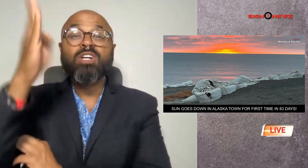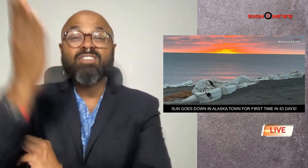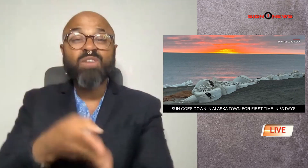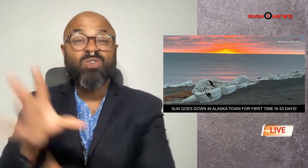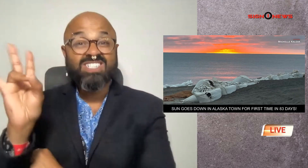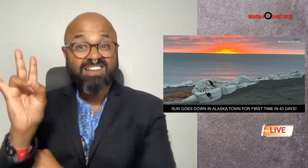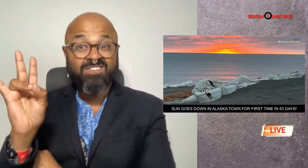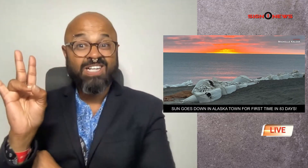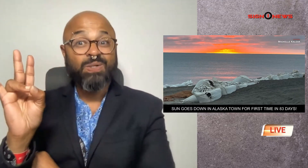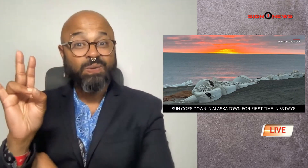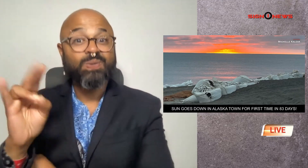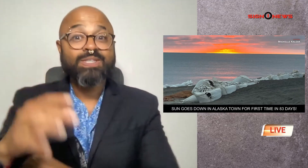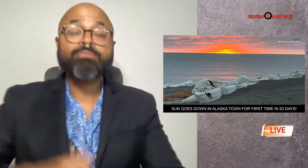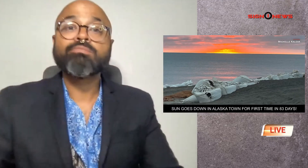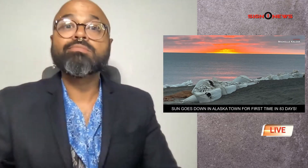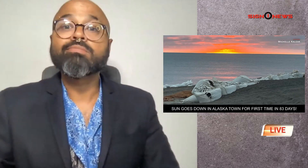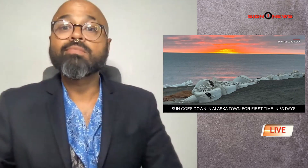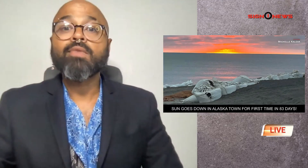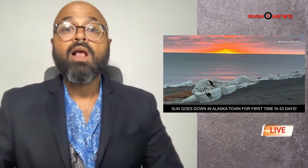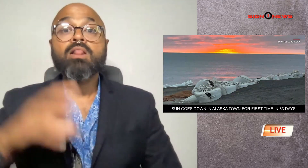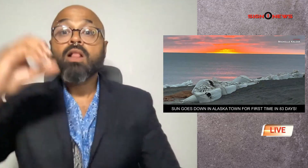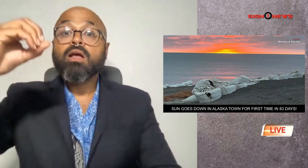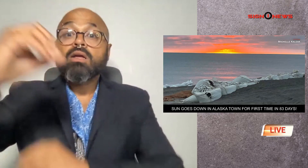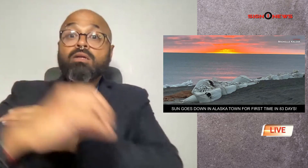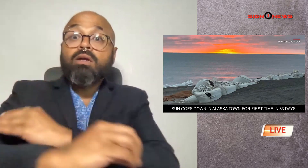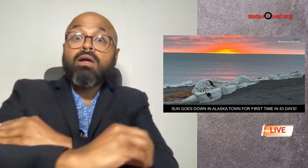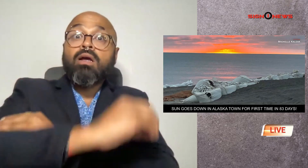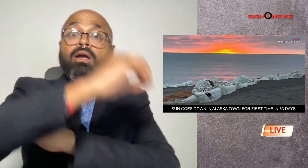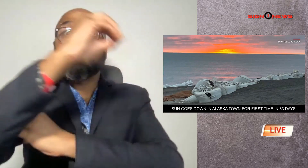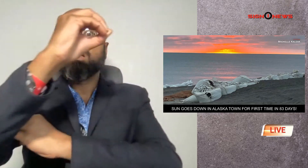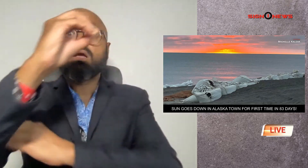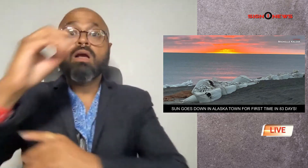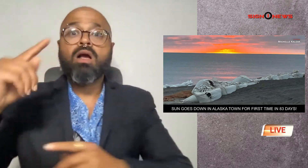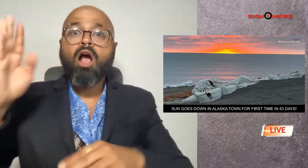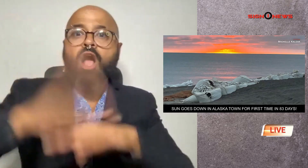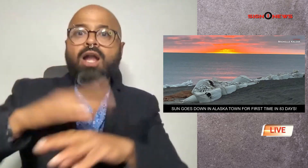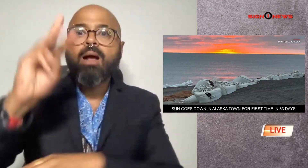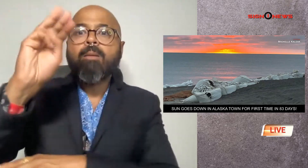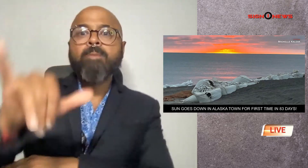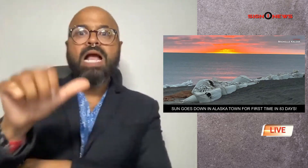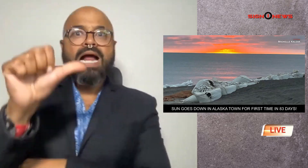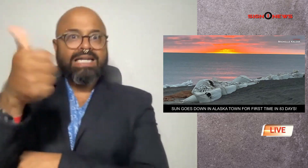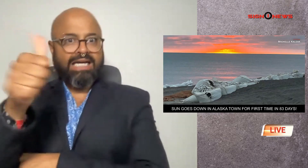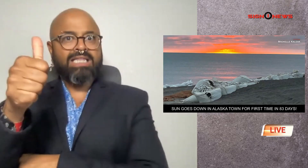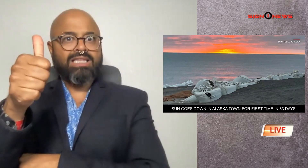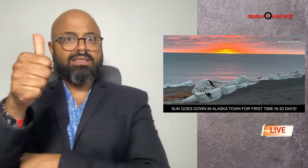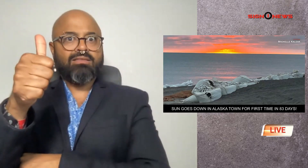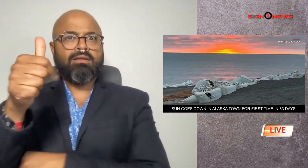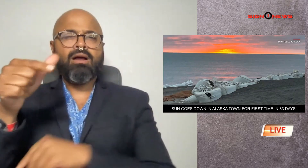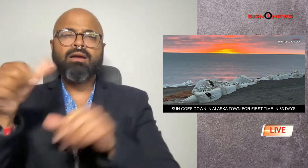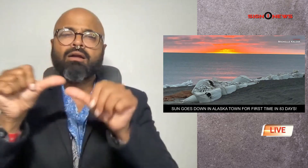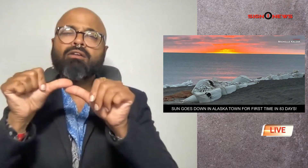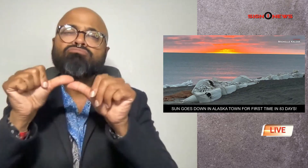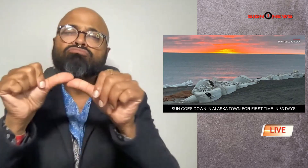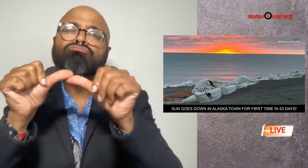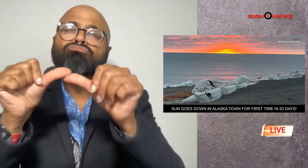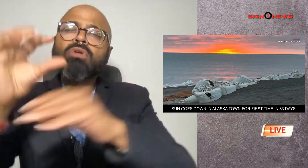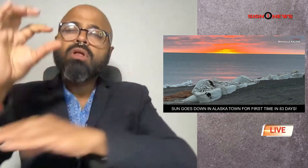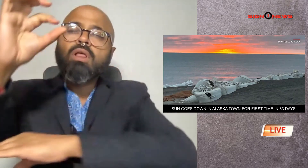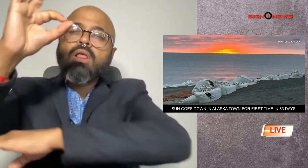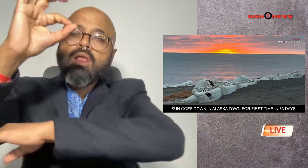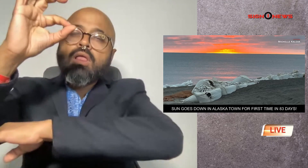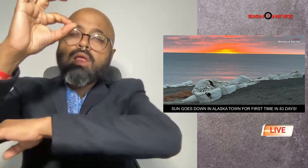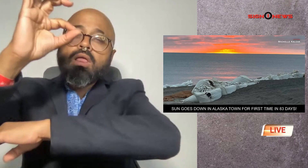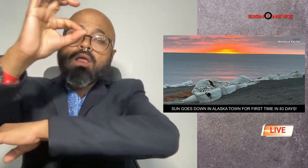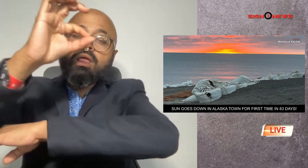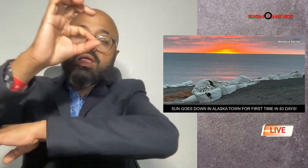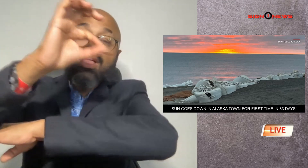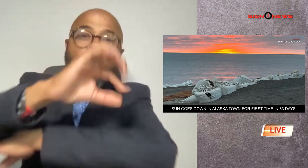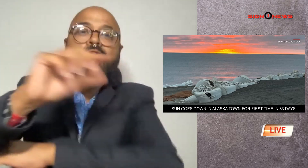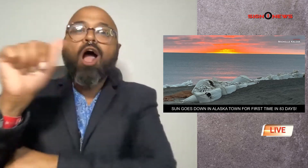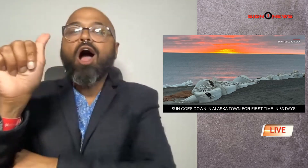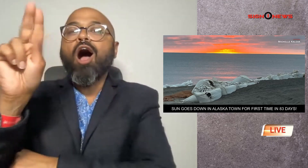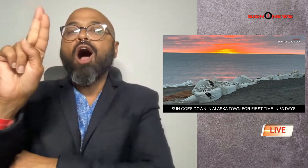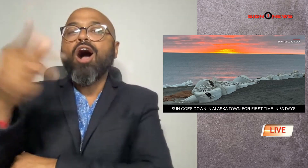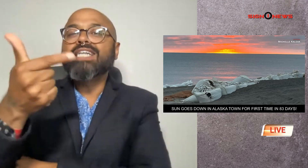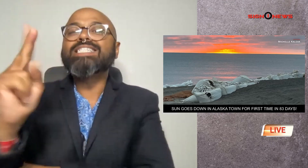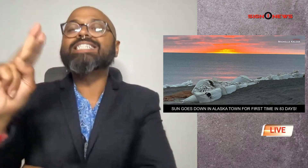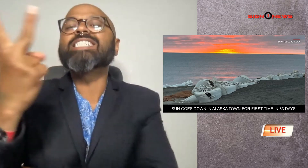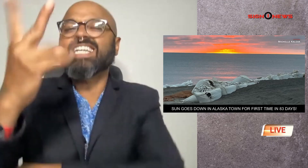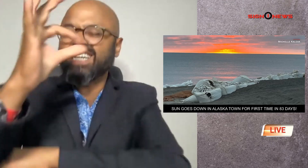the sun was up 24/7 the sun rose on May 10 and just went down on August 2